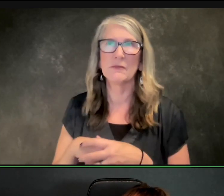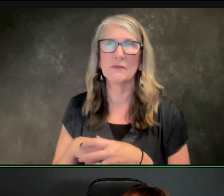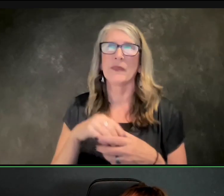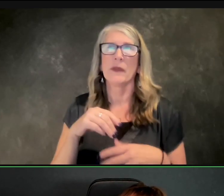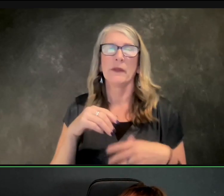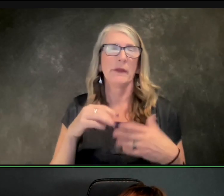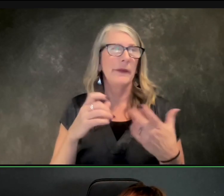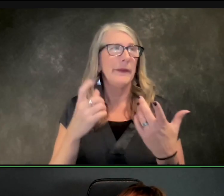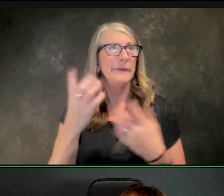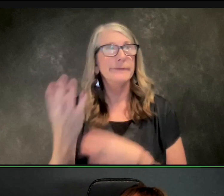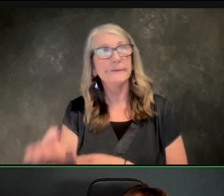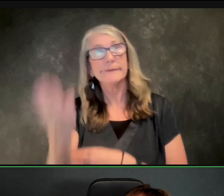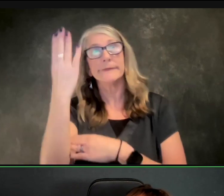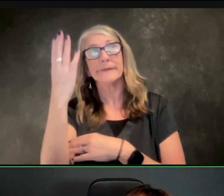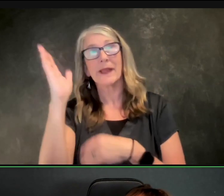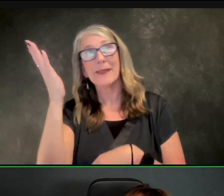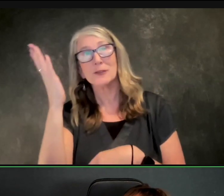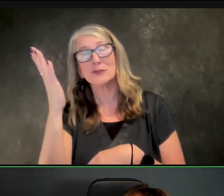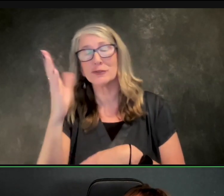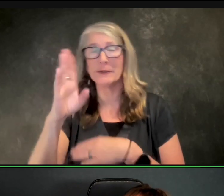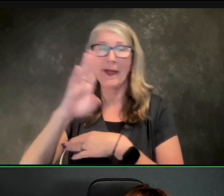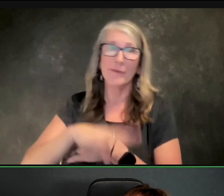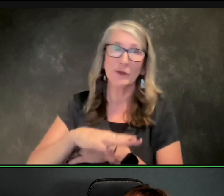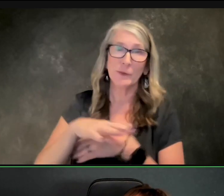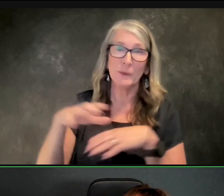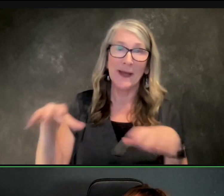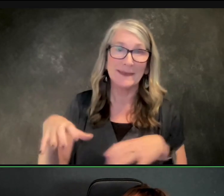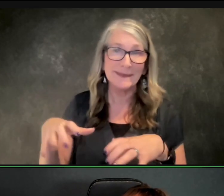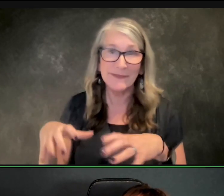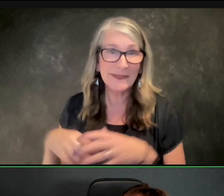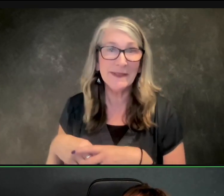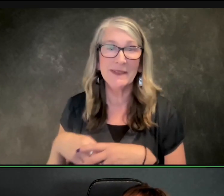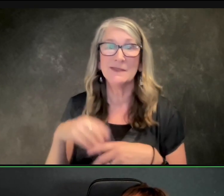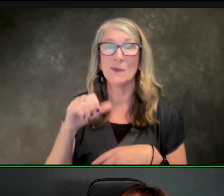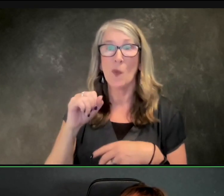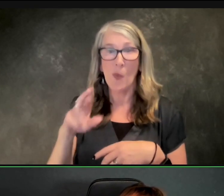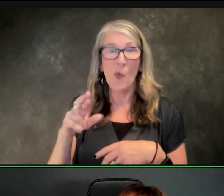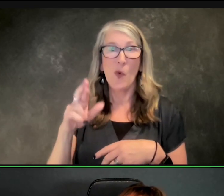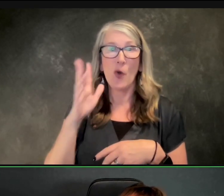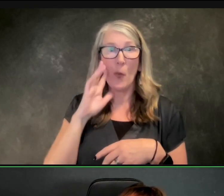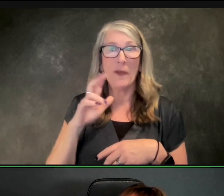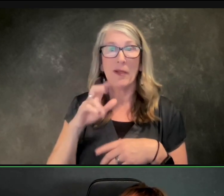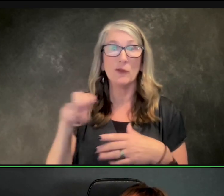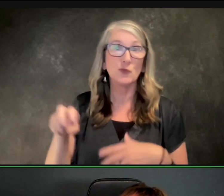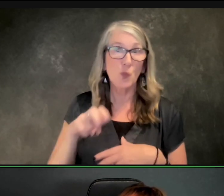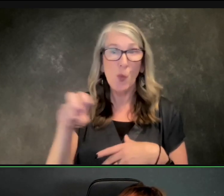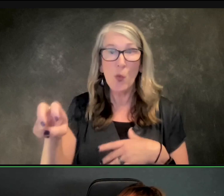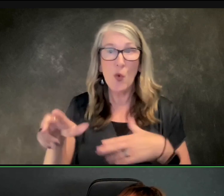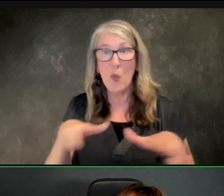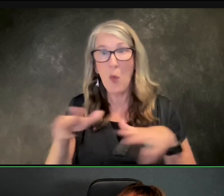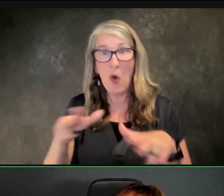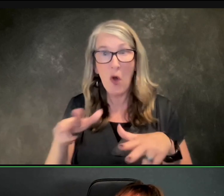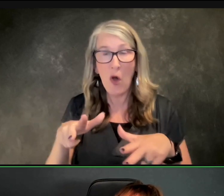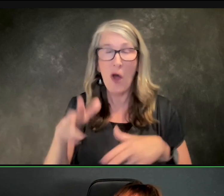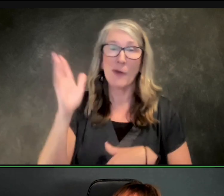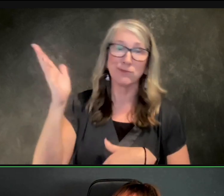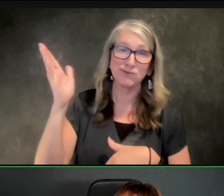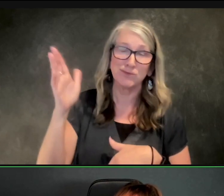What will the day-to-day schedule be? Maybe the student will be attending lectures all morning